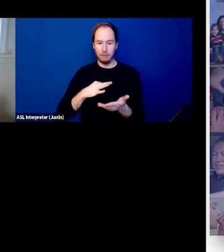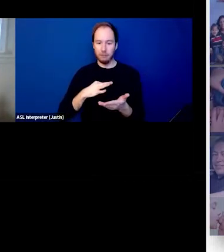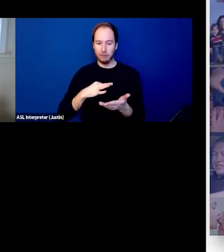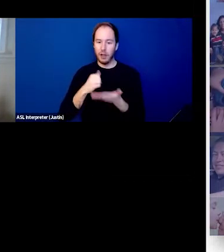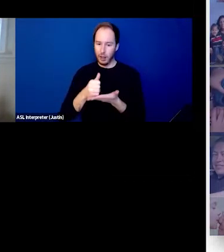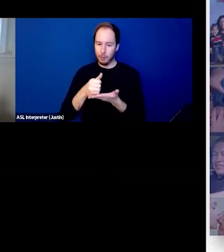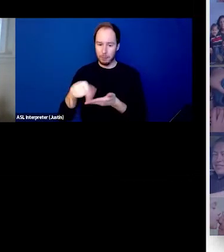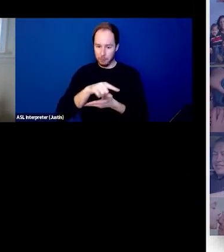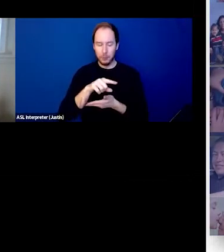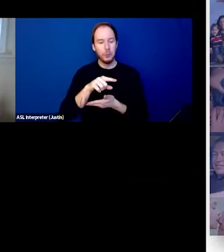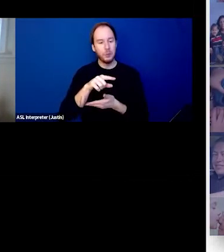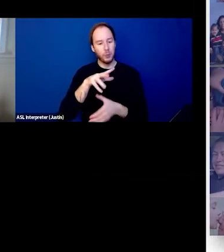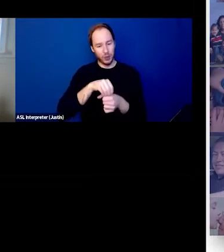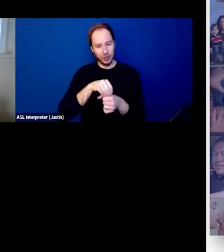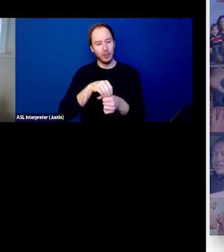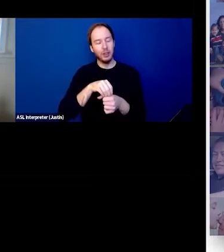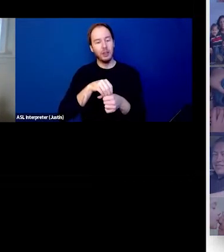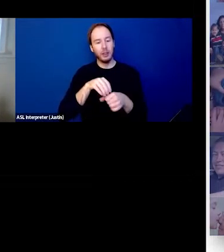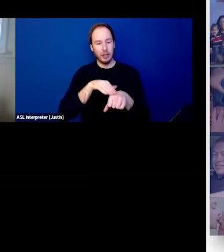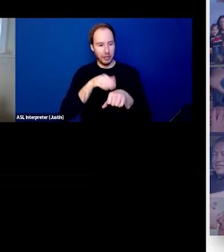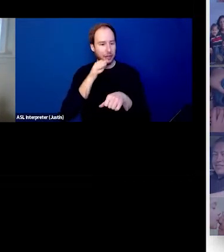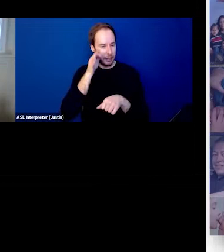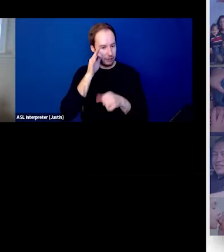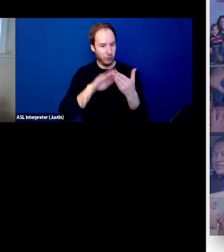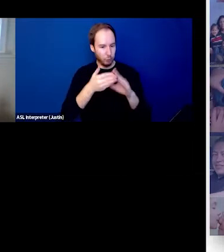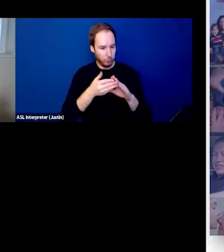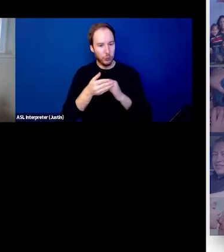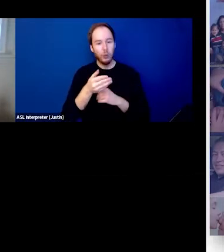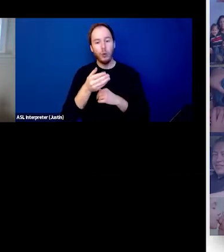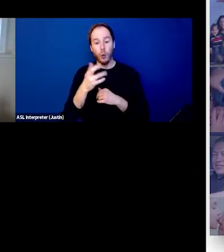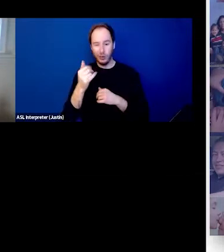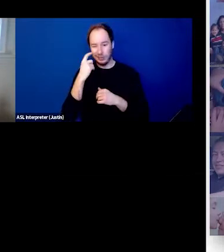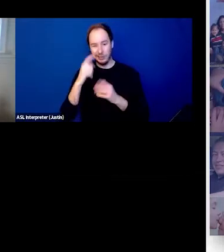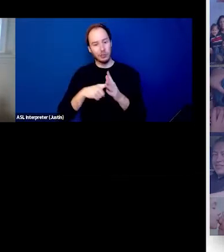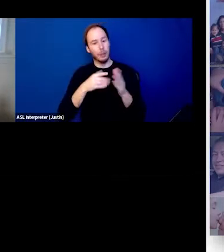within native communities, or are just beginning the process of working with native individuals.